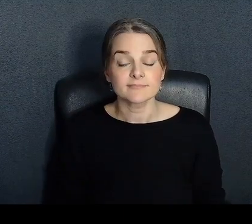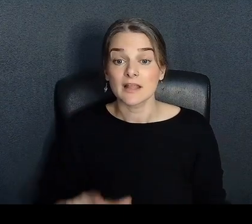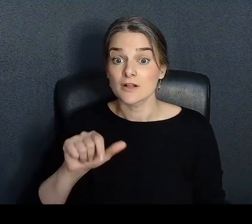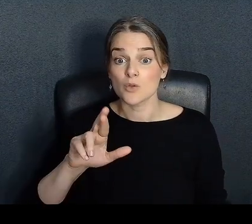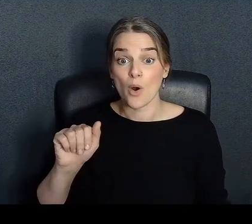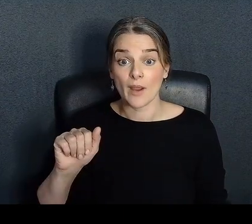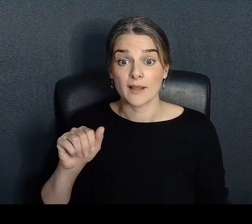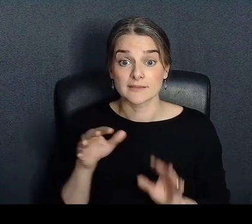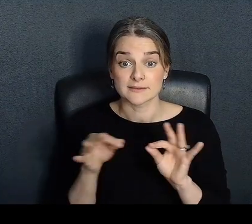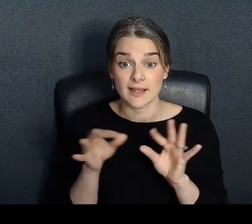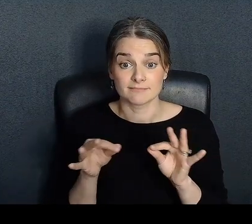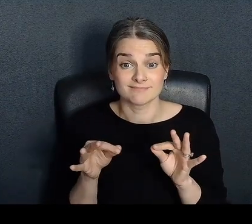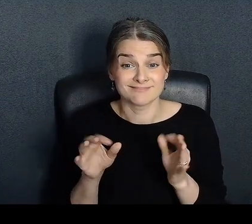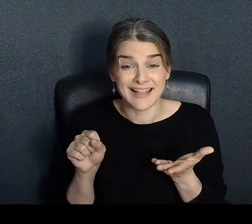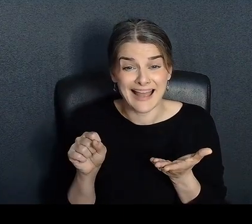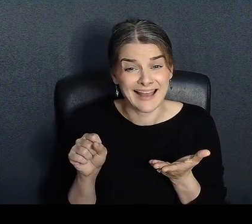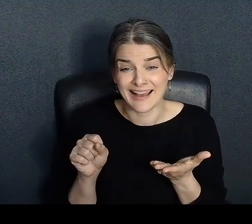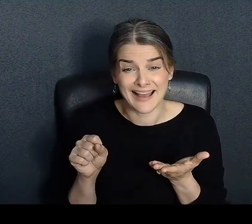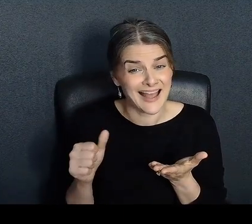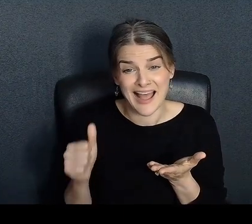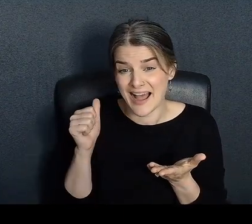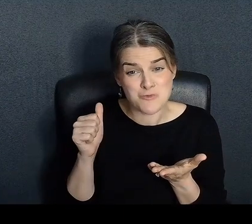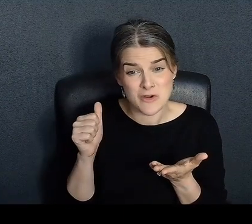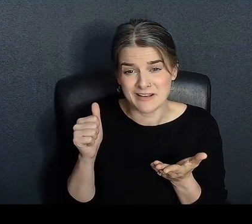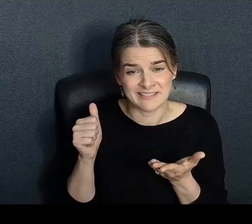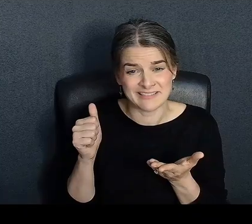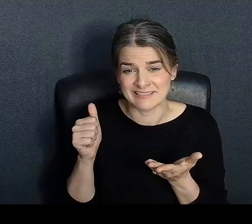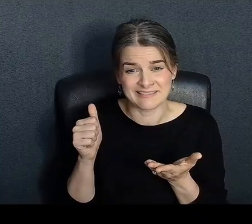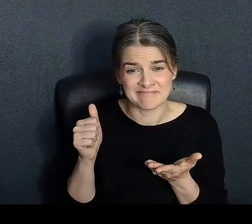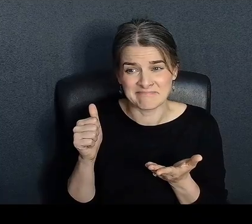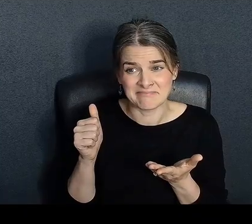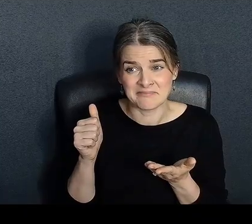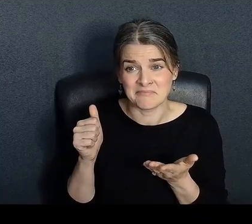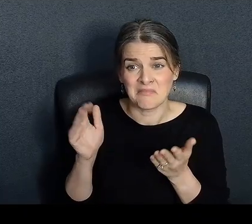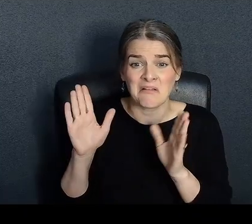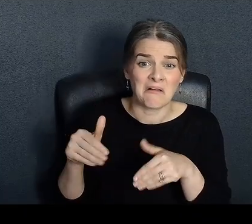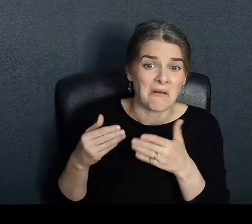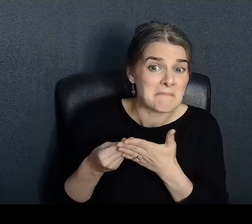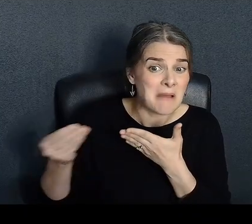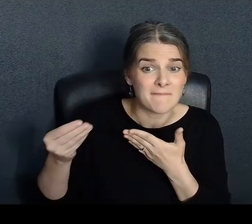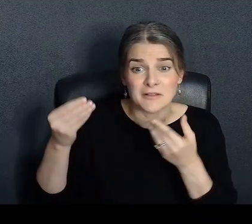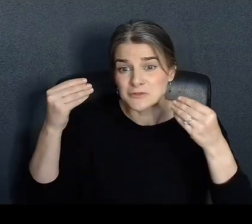I don't think I would mess around with that, just because the impacts of hearing loss